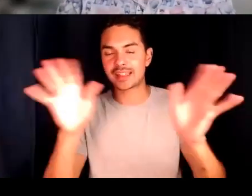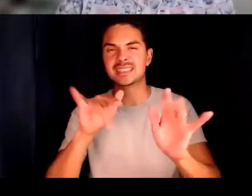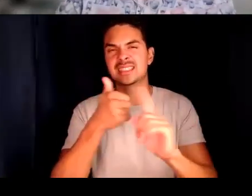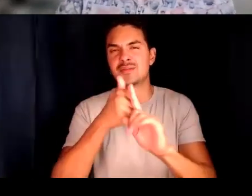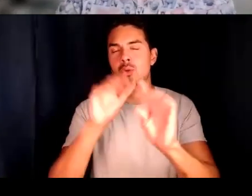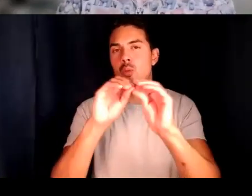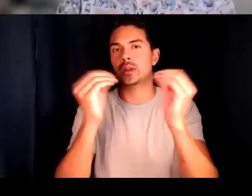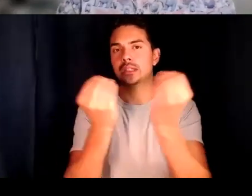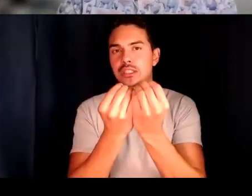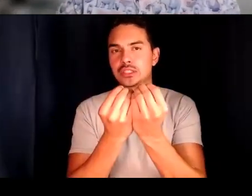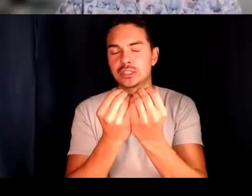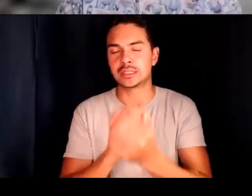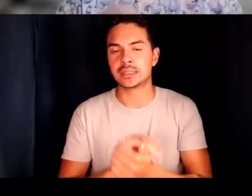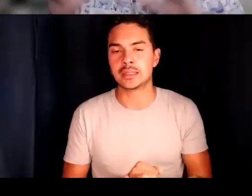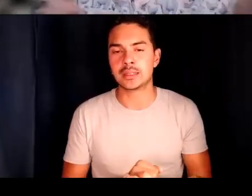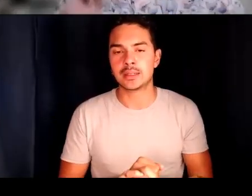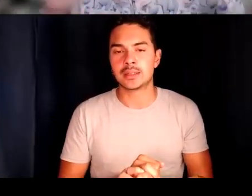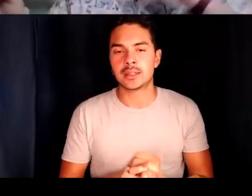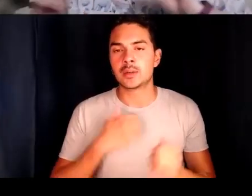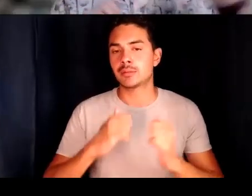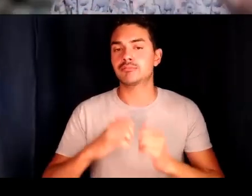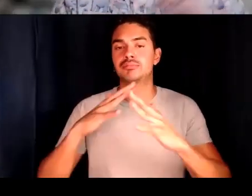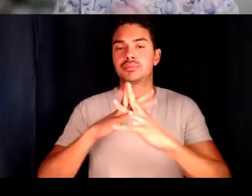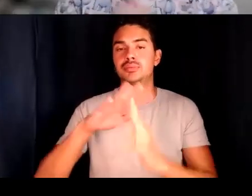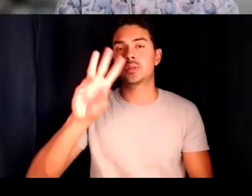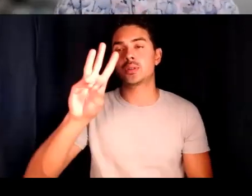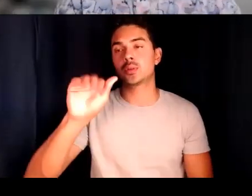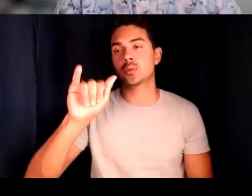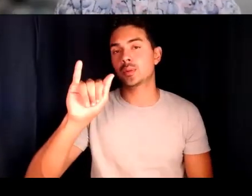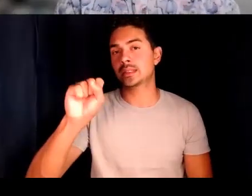And we've got folks and staff around the country now.